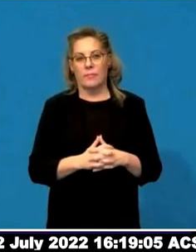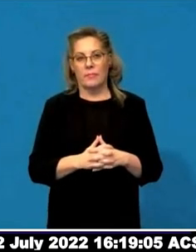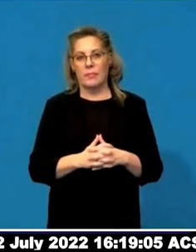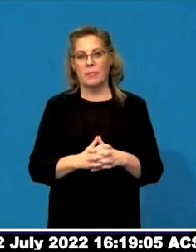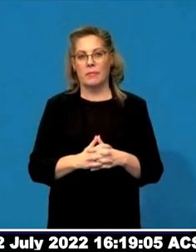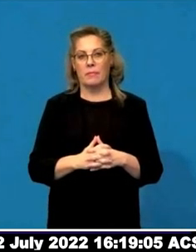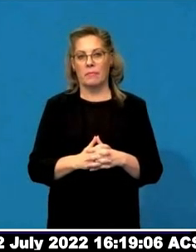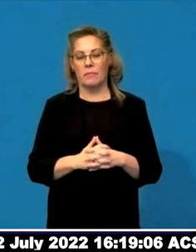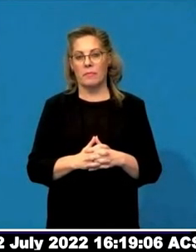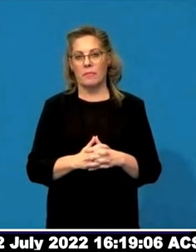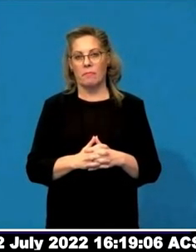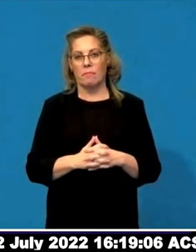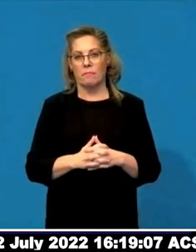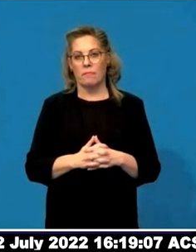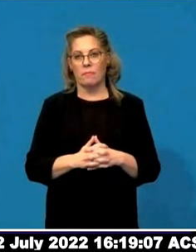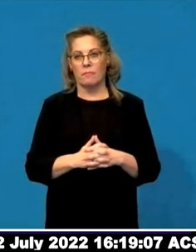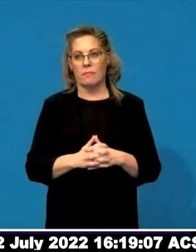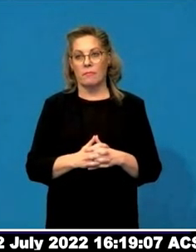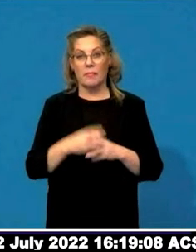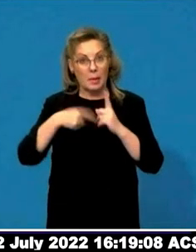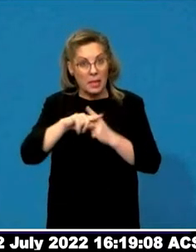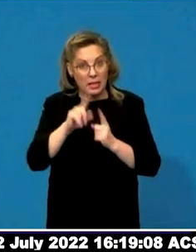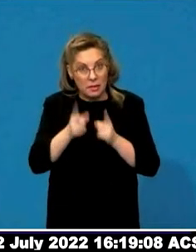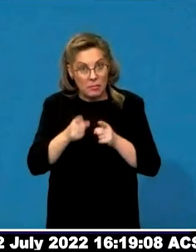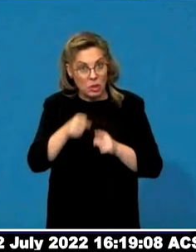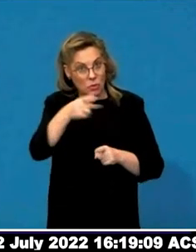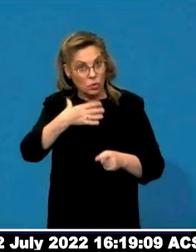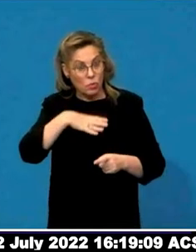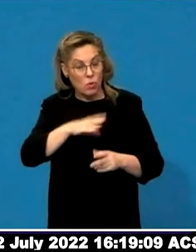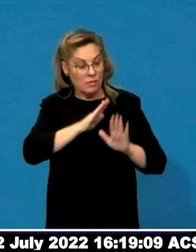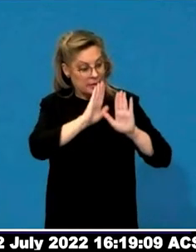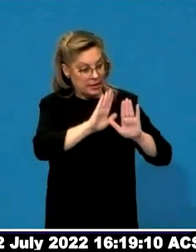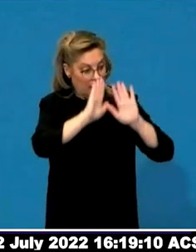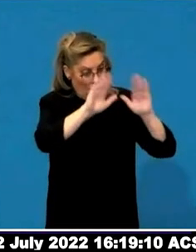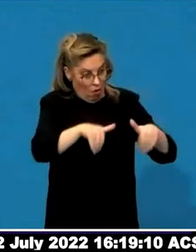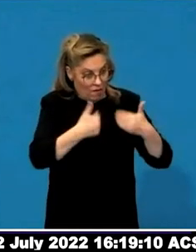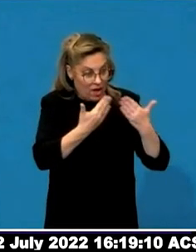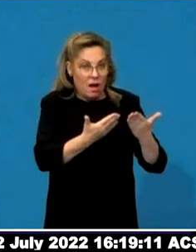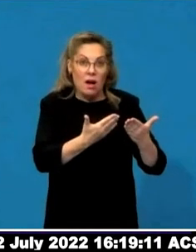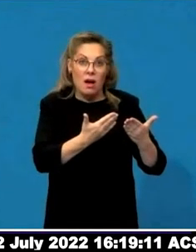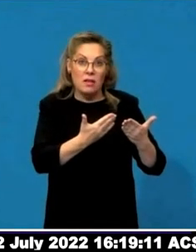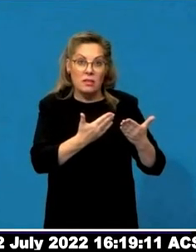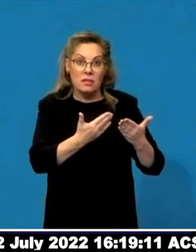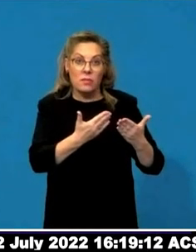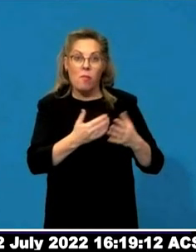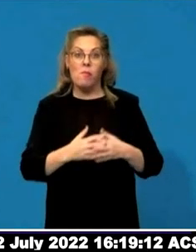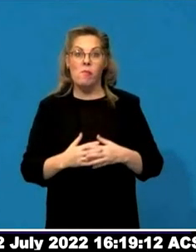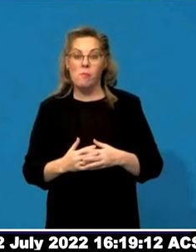Did you also want to stay overnight, be able to stay overnight?